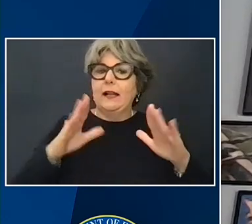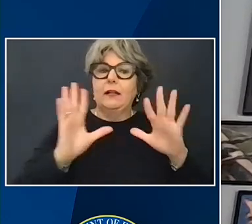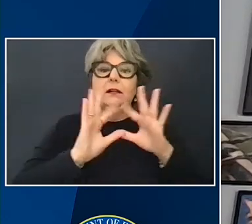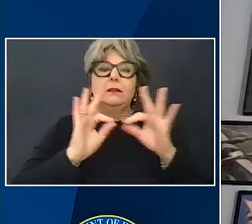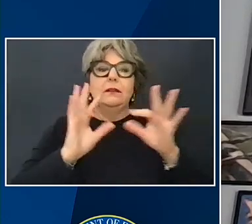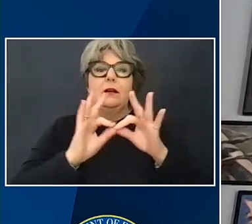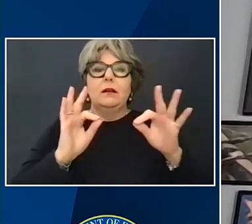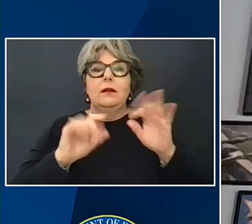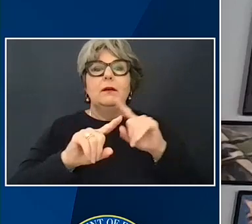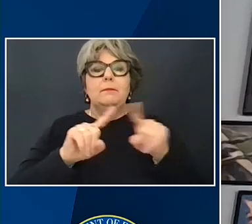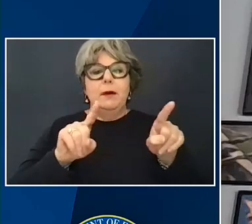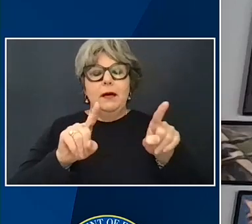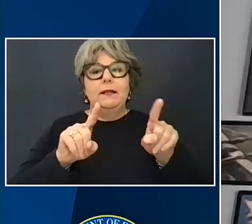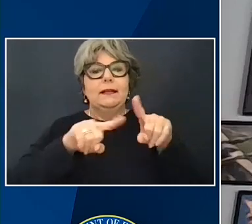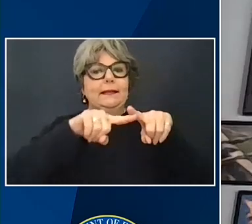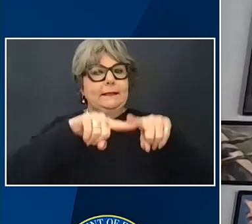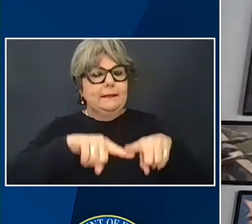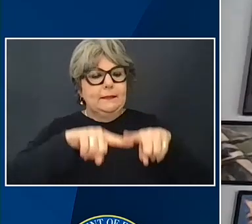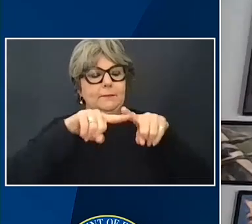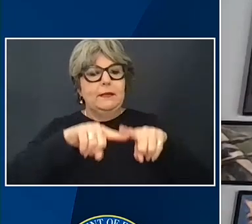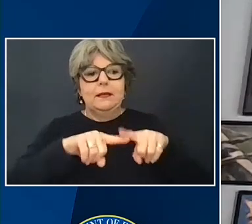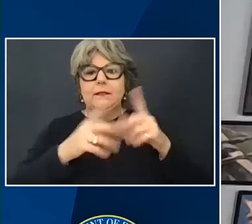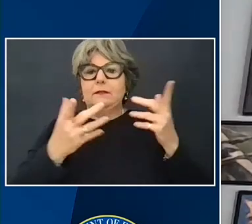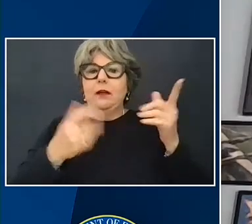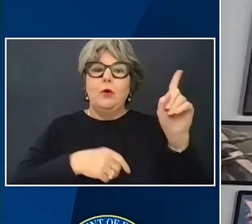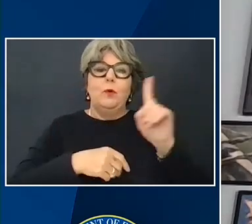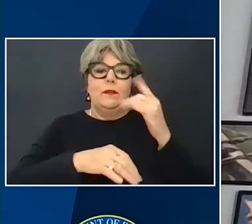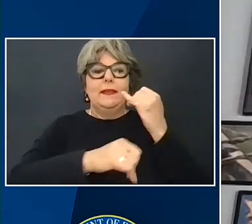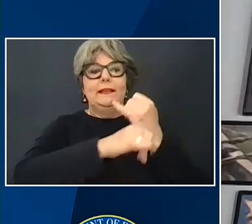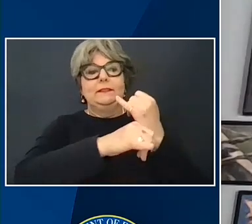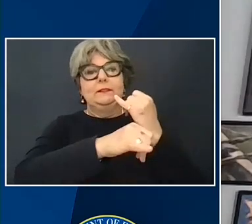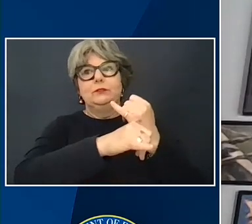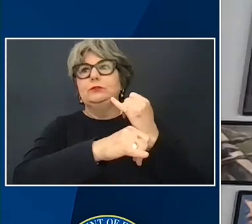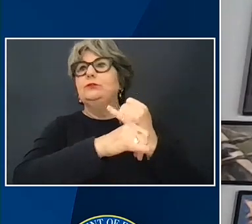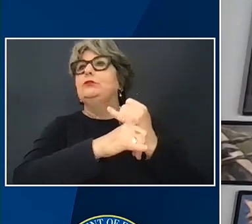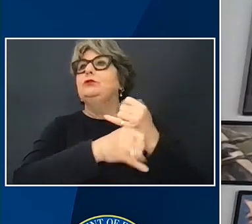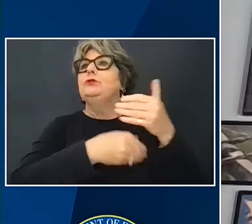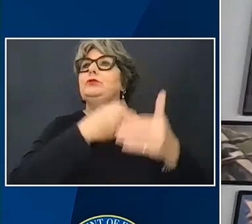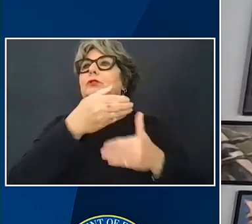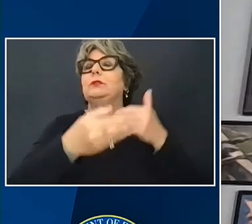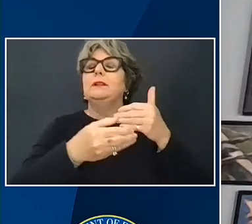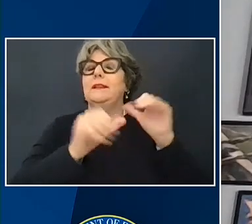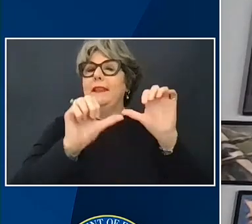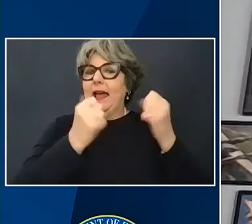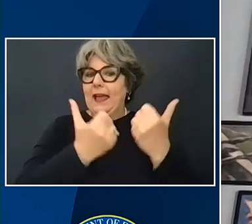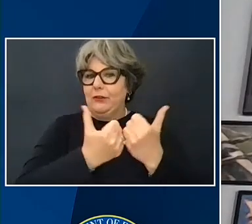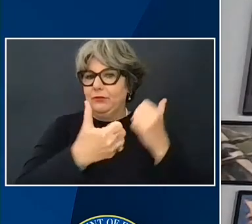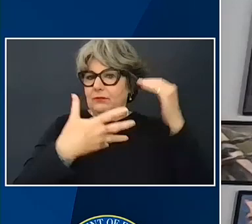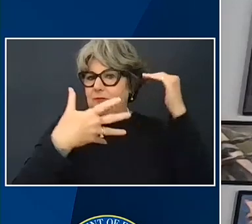it also depends on where the institution is in the agency's review process.